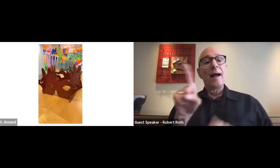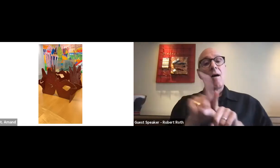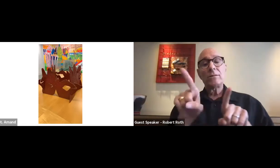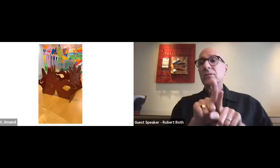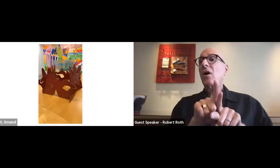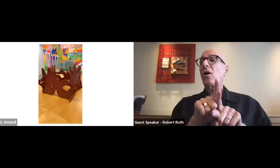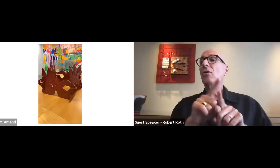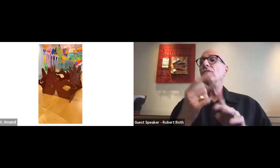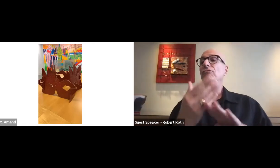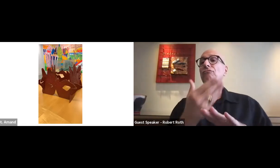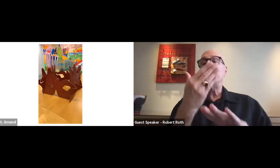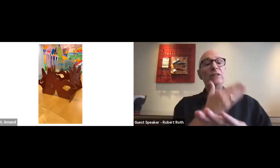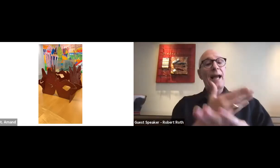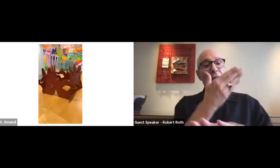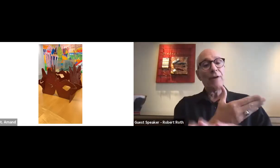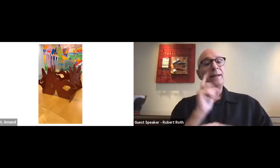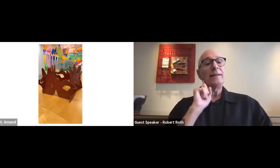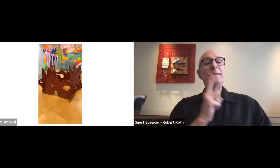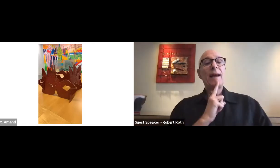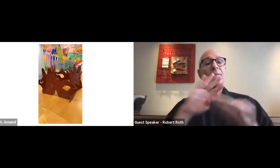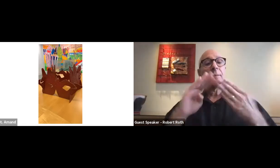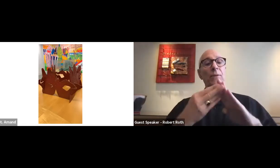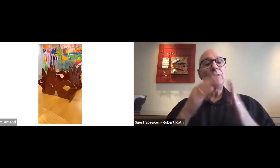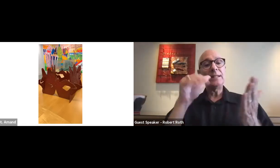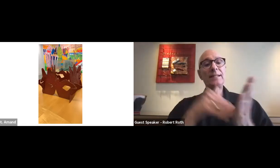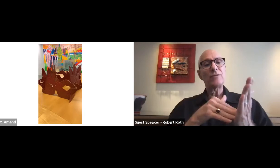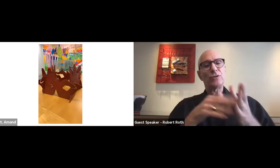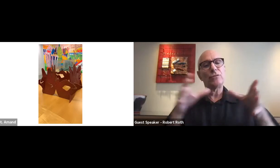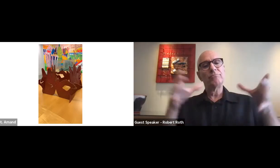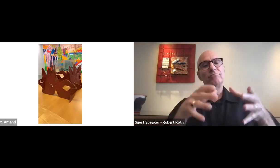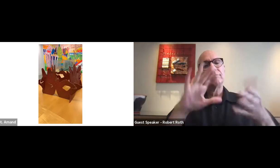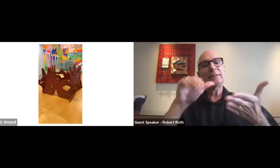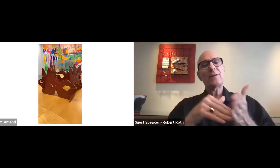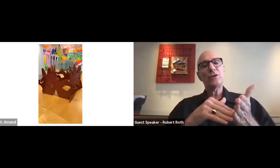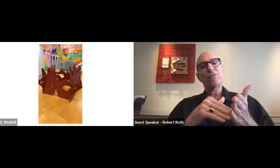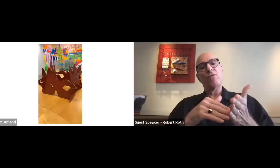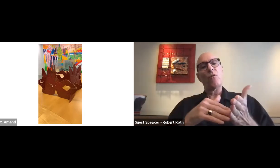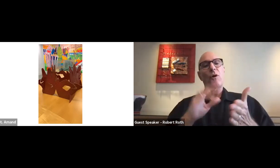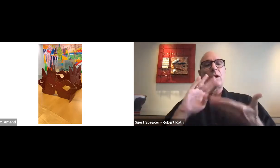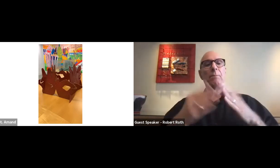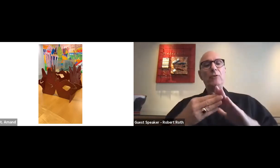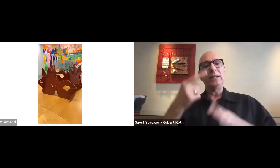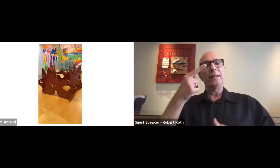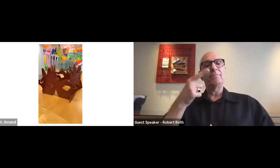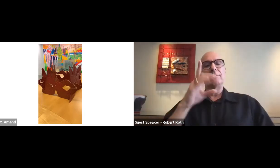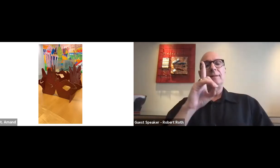I have more notes here. Guy also helped us renovate the Deaf Community Center.